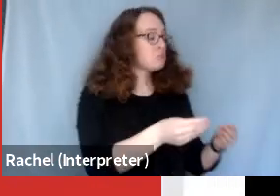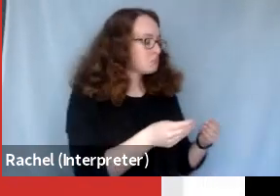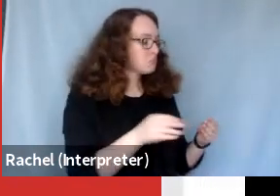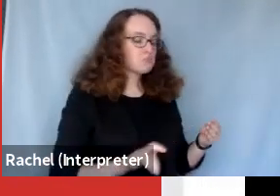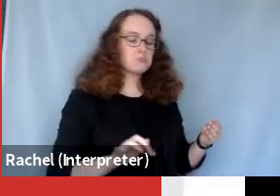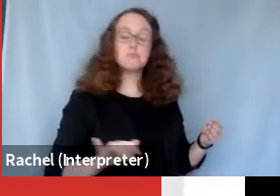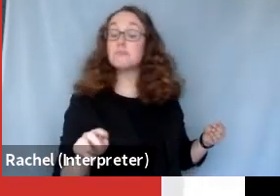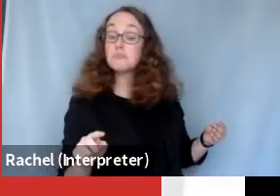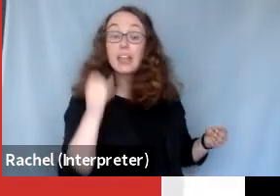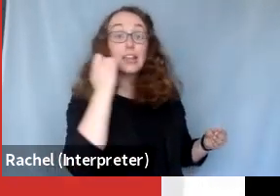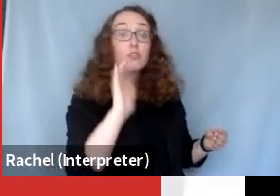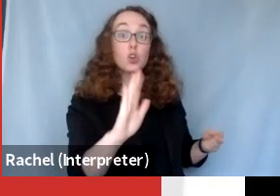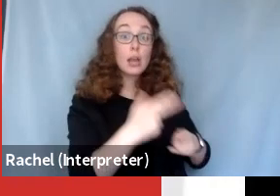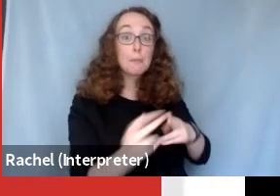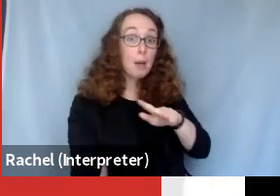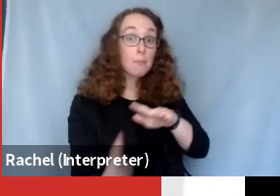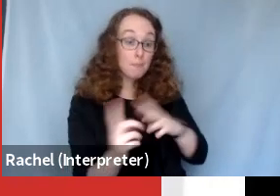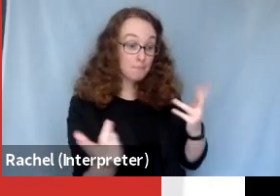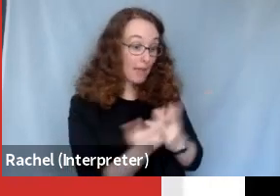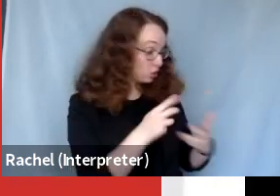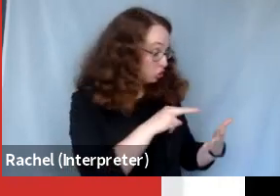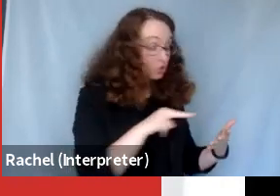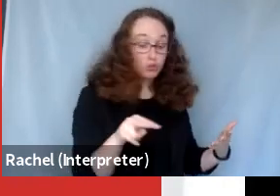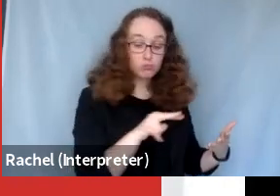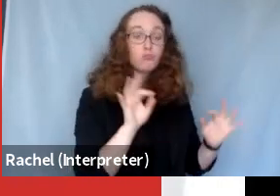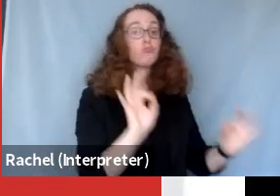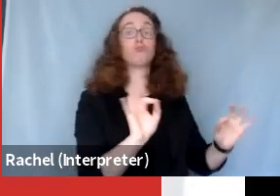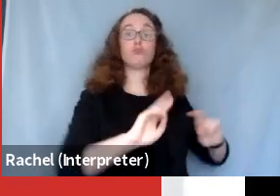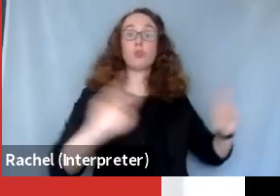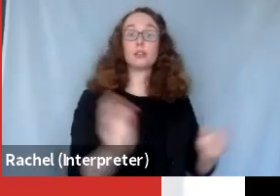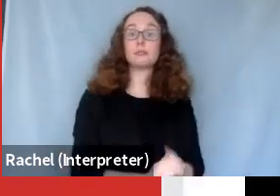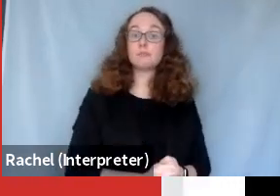you're ready to go. Perfect. Okay Brooklyn, how would we go about